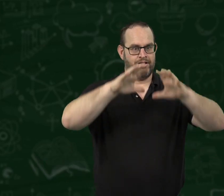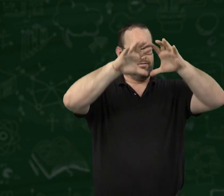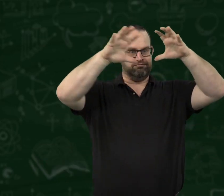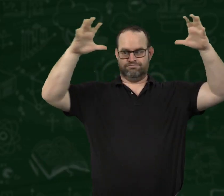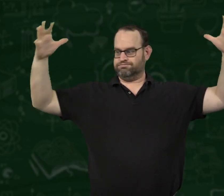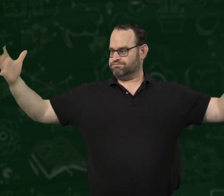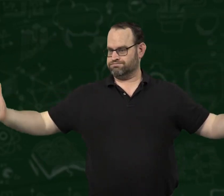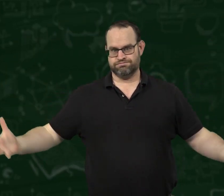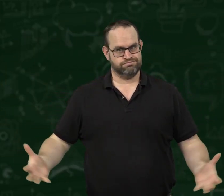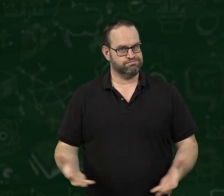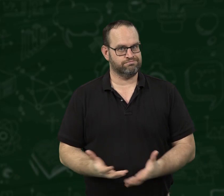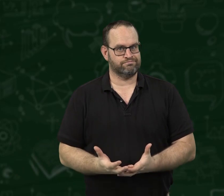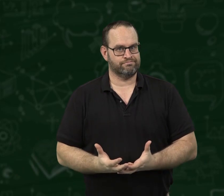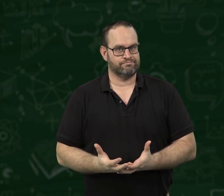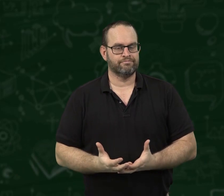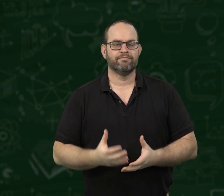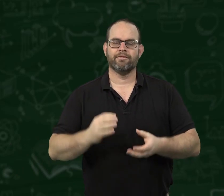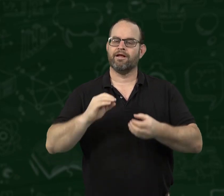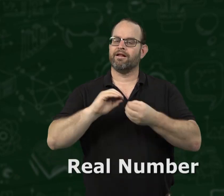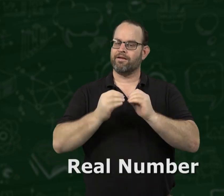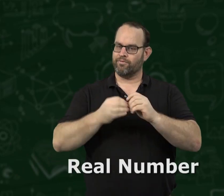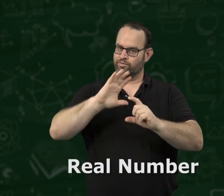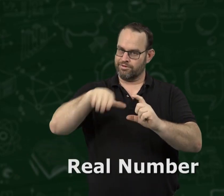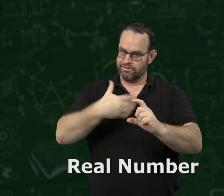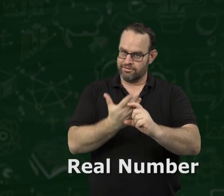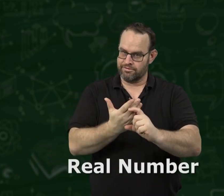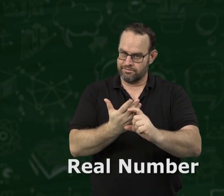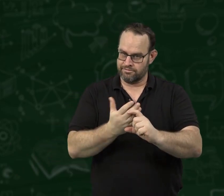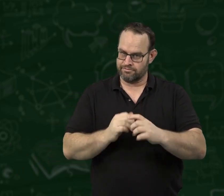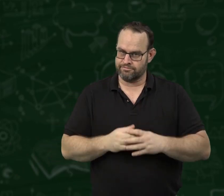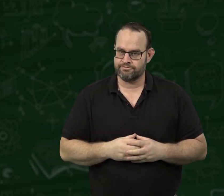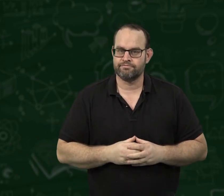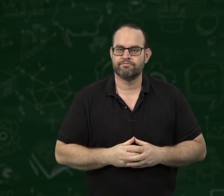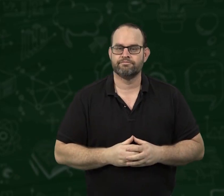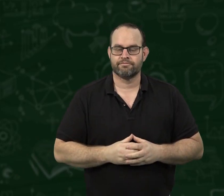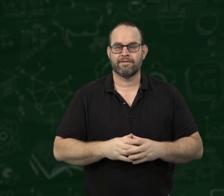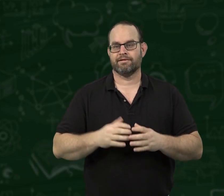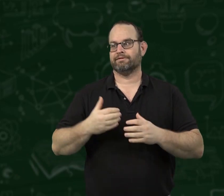Rational and irrational numbers are real numbers.